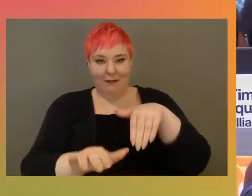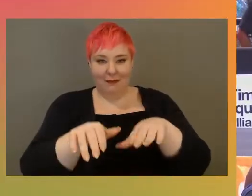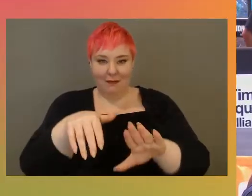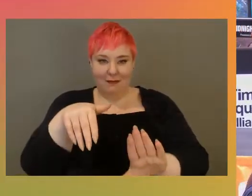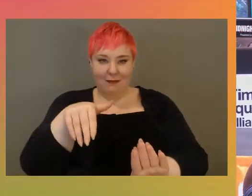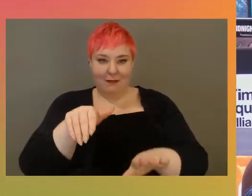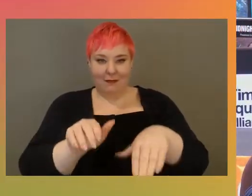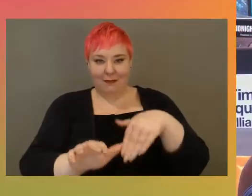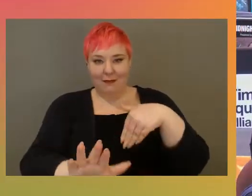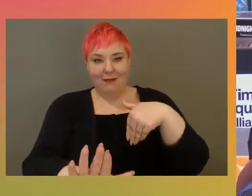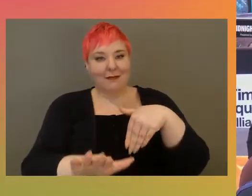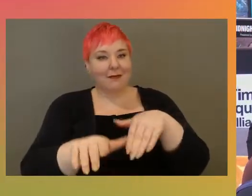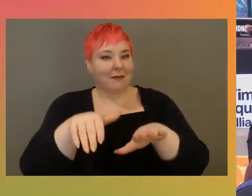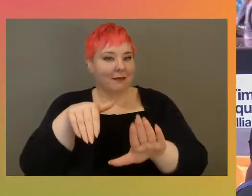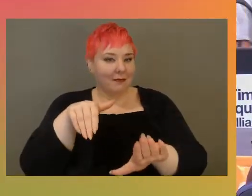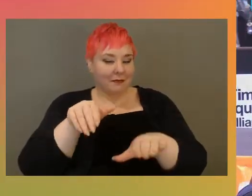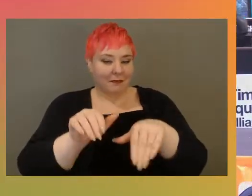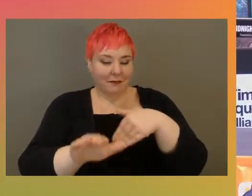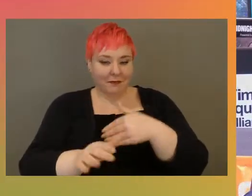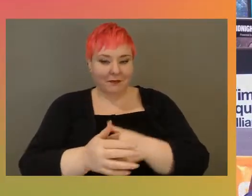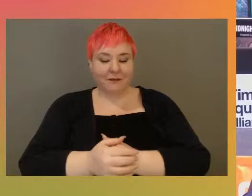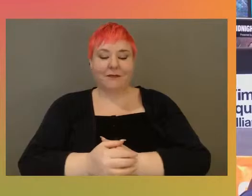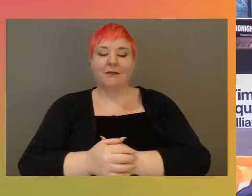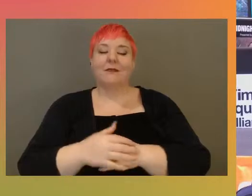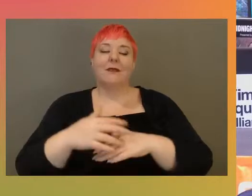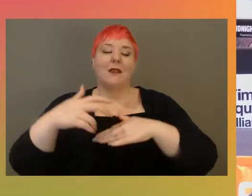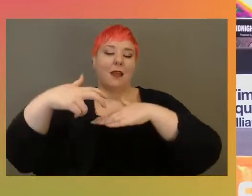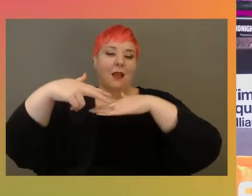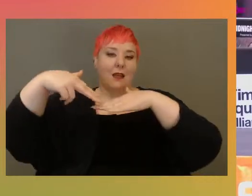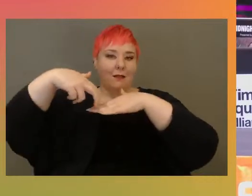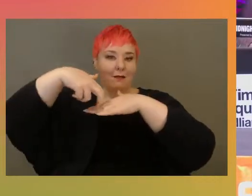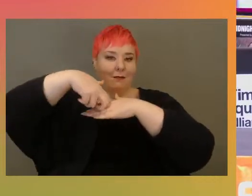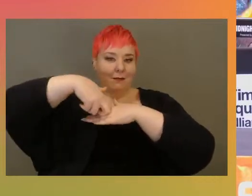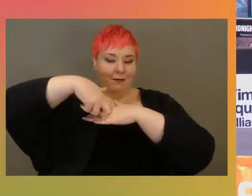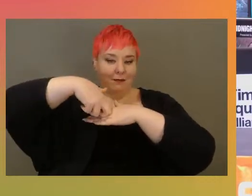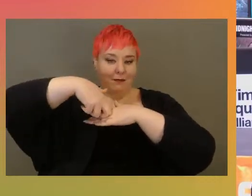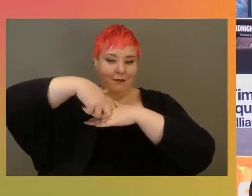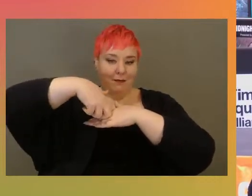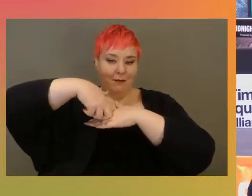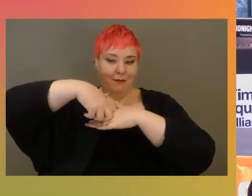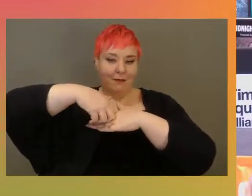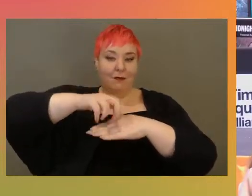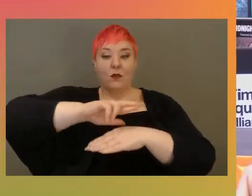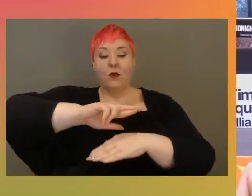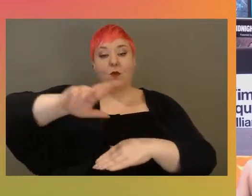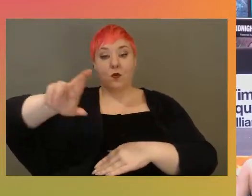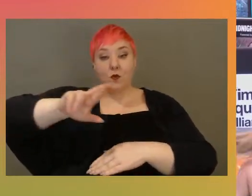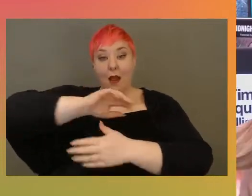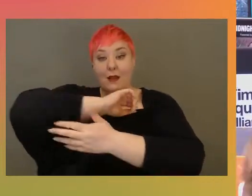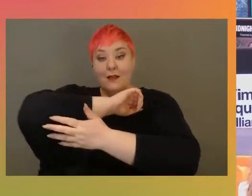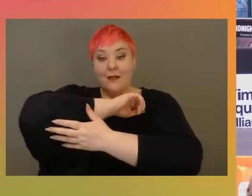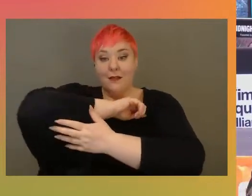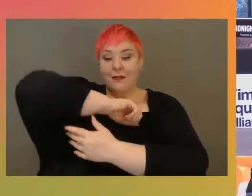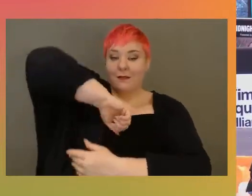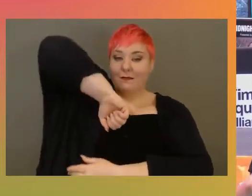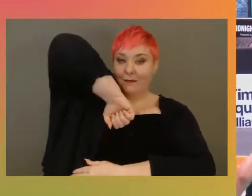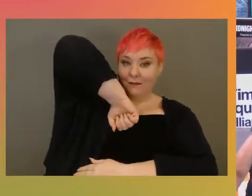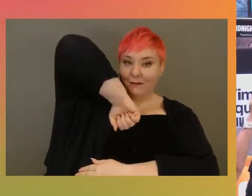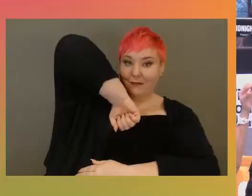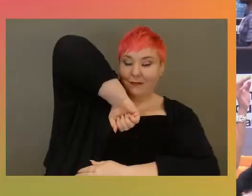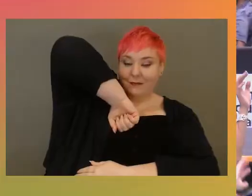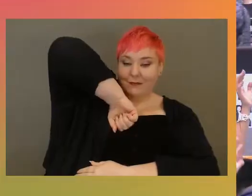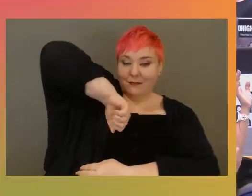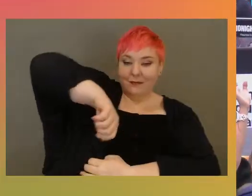YOUR LEGS PLACE YOUR KNEES BACK